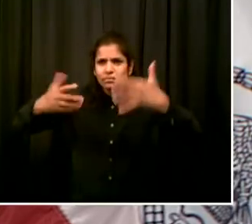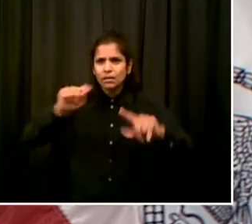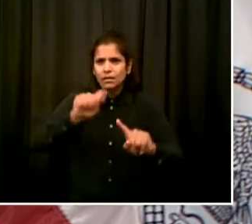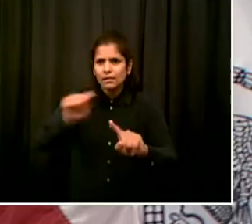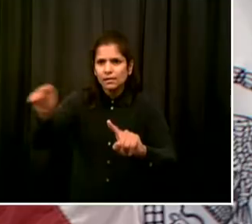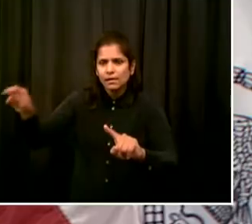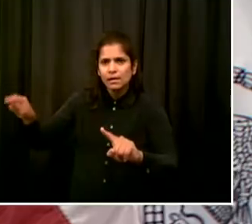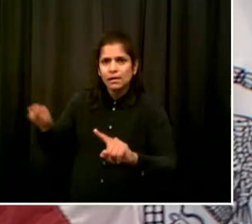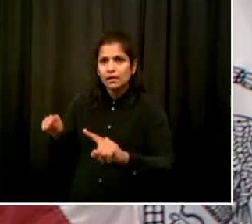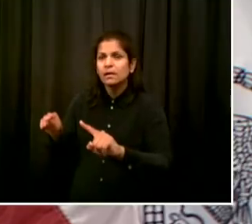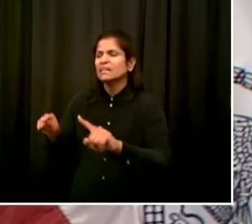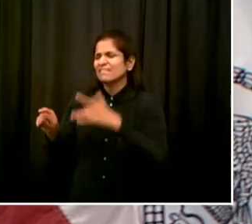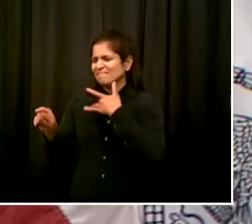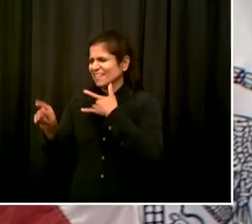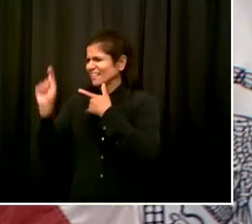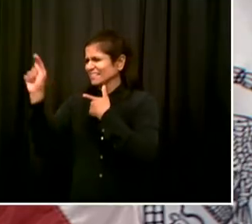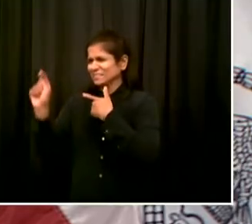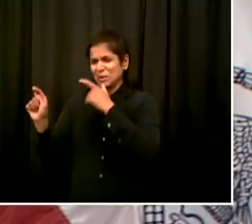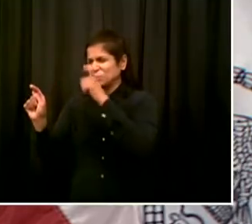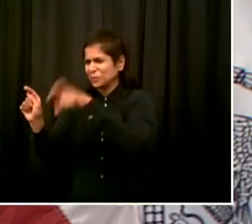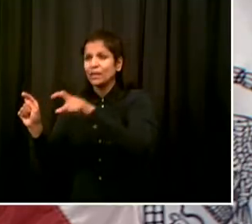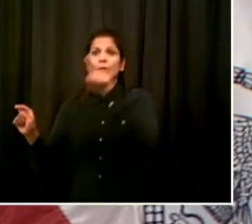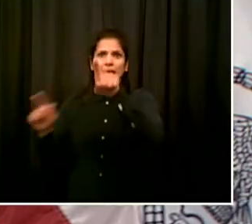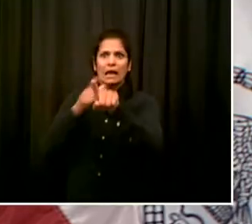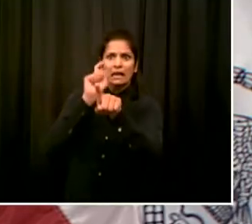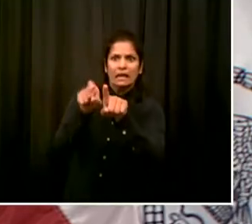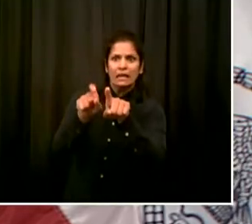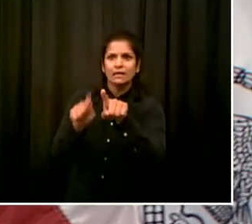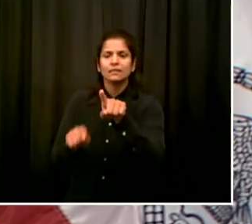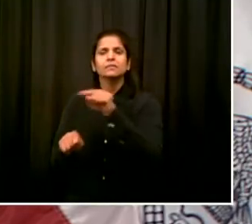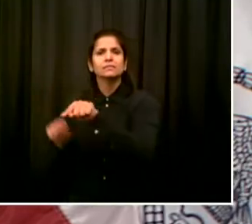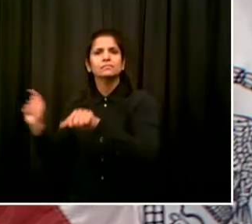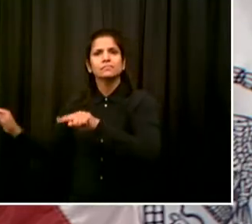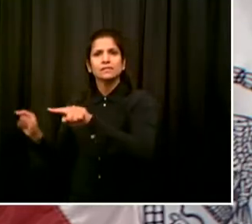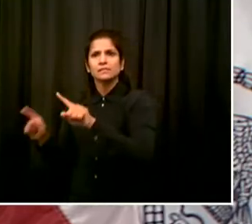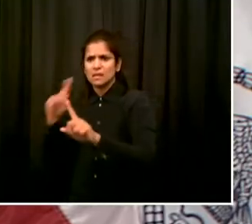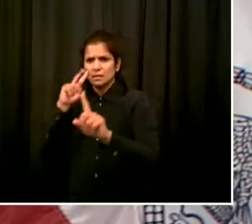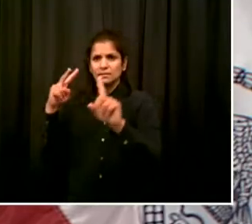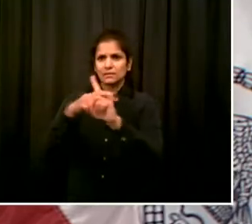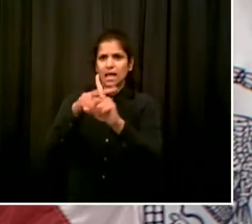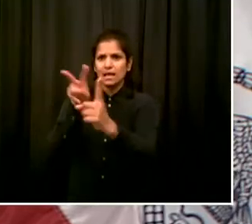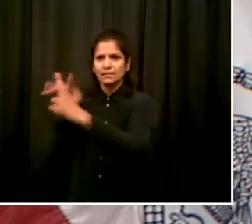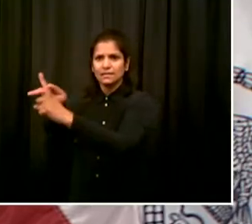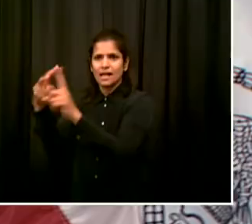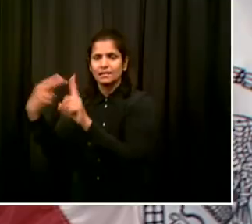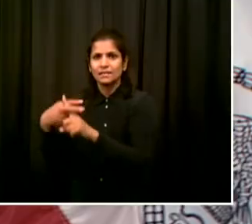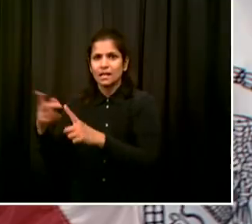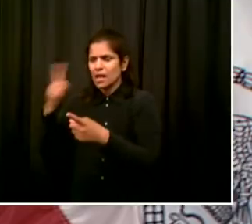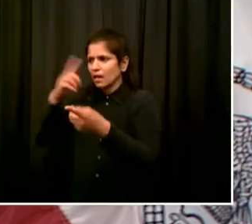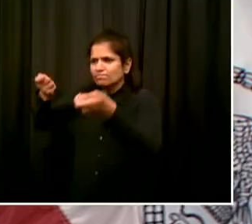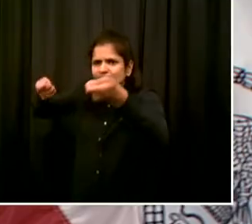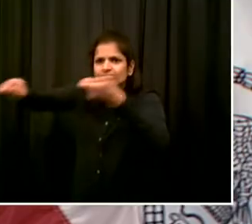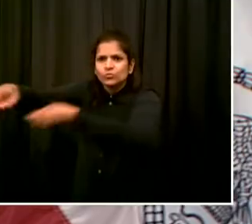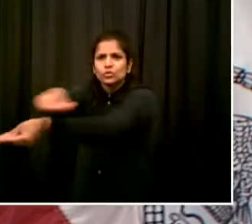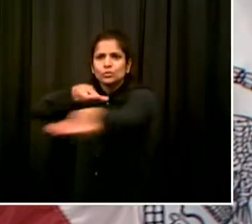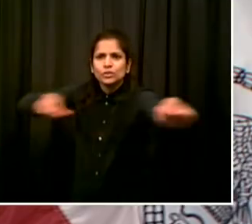OFFICES AND WHERE WE DON'T USE OVERTIME BUT WEU SEOFFICES R THAT ARE ON THAT AND THERE IS A